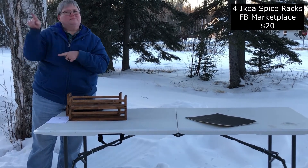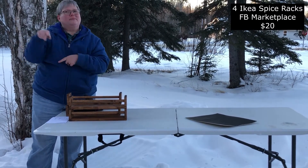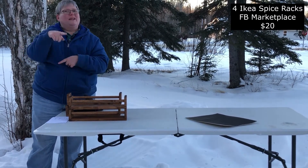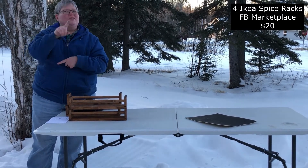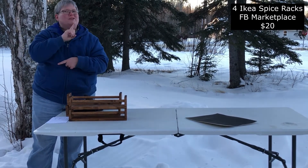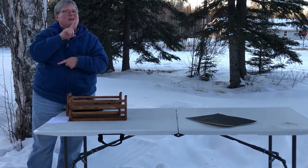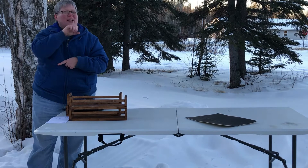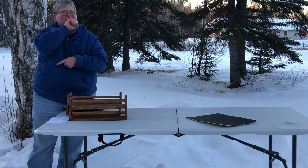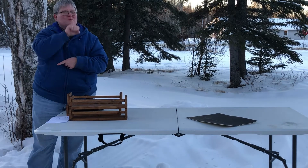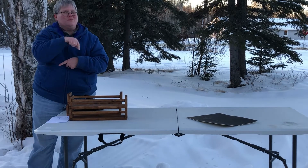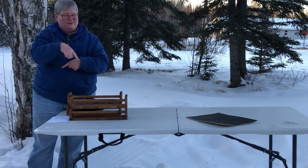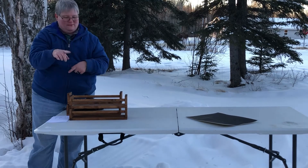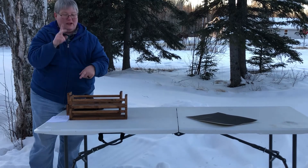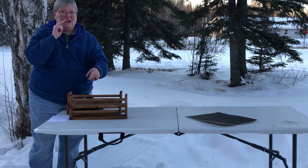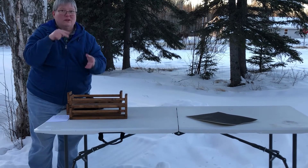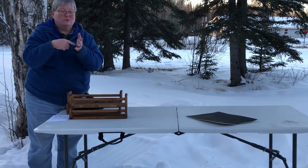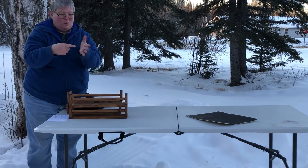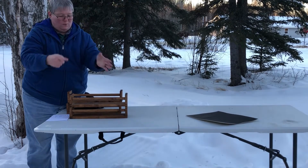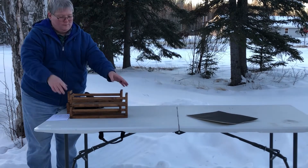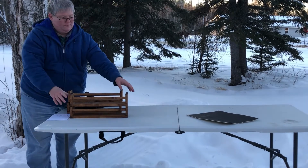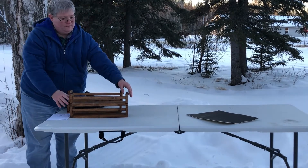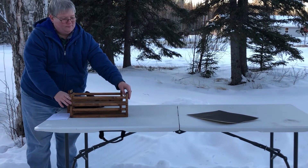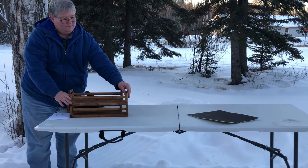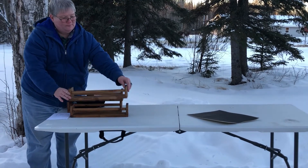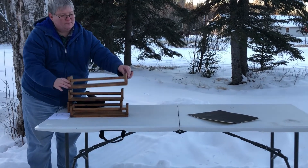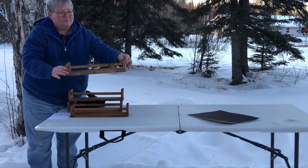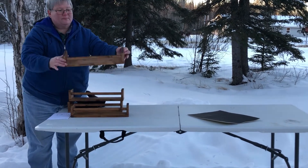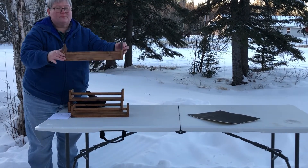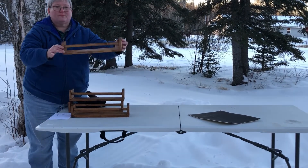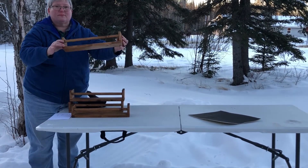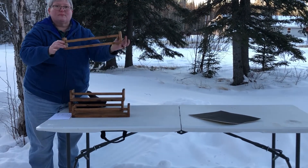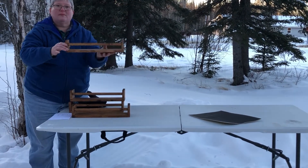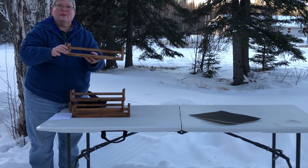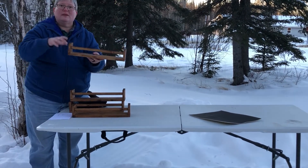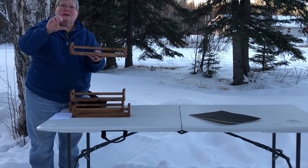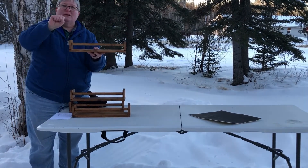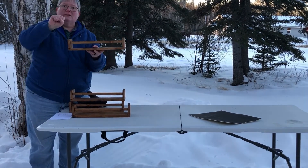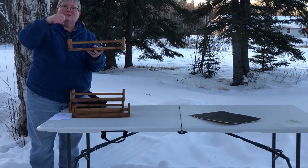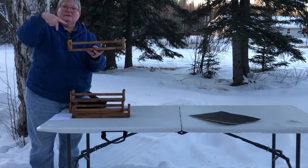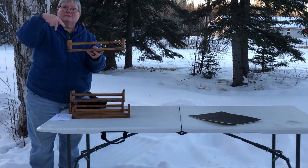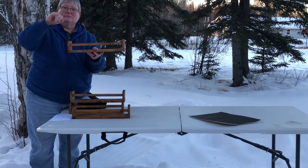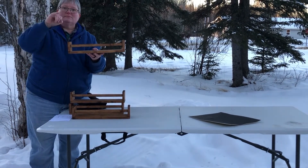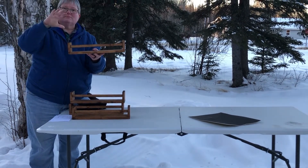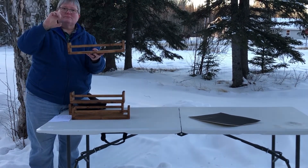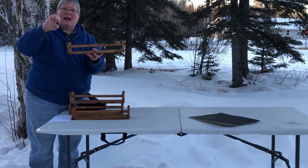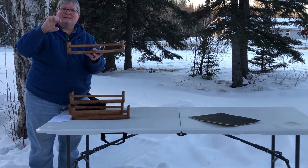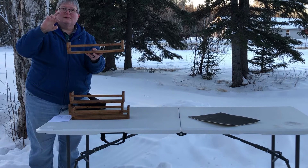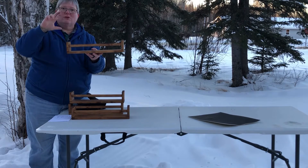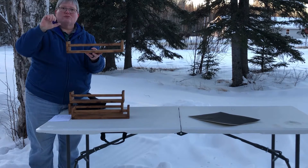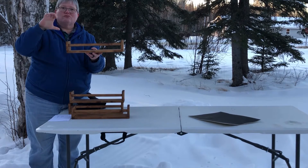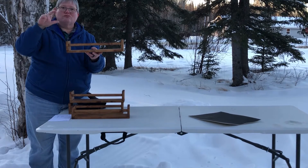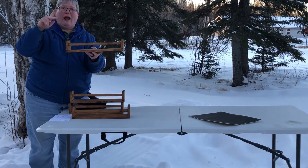So we went and she really loves them. Hold on I'll show you. This is like a spice rack size.